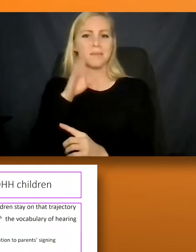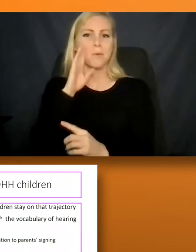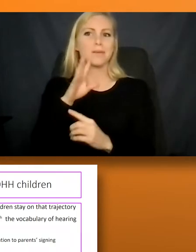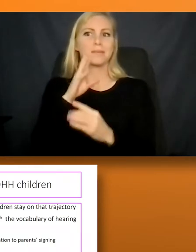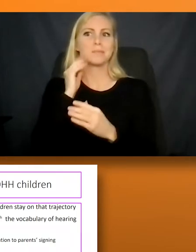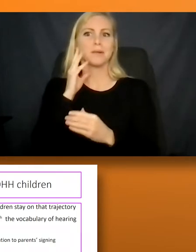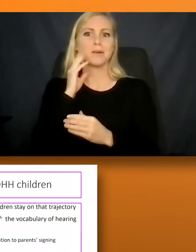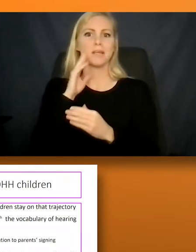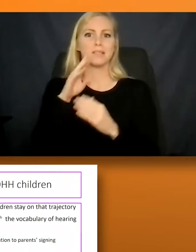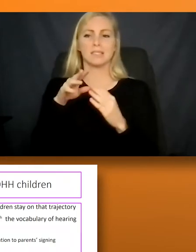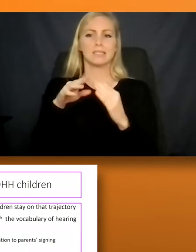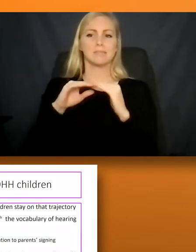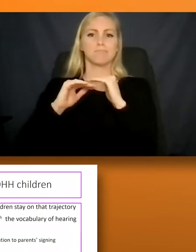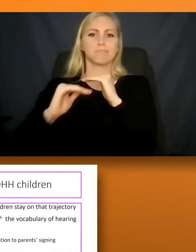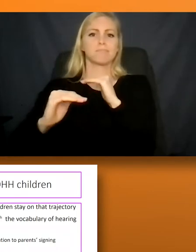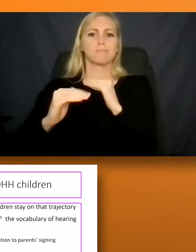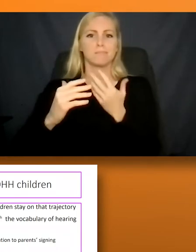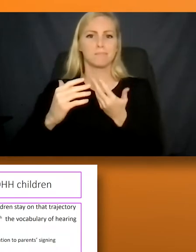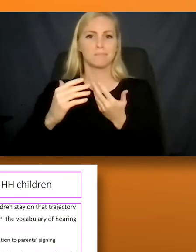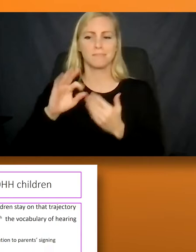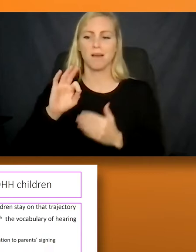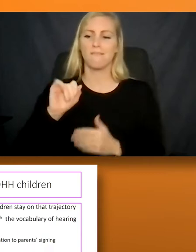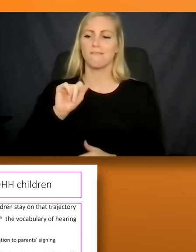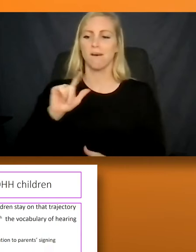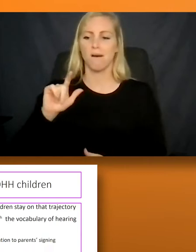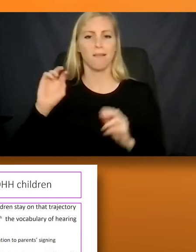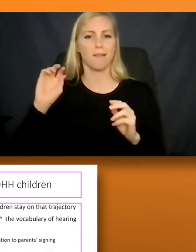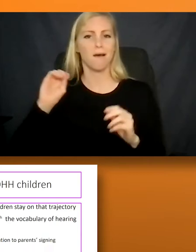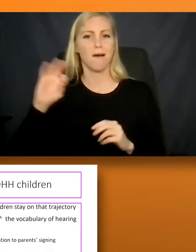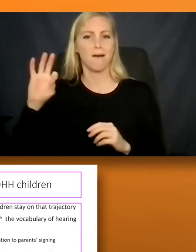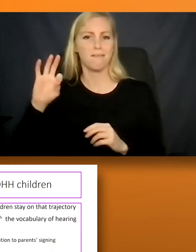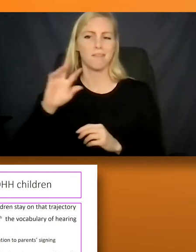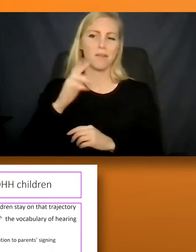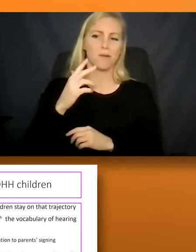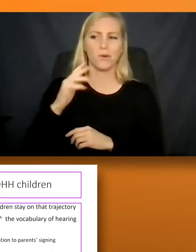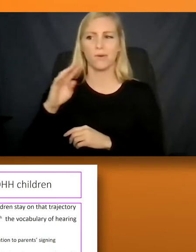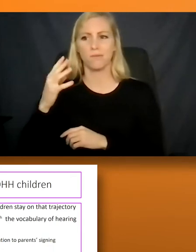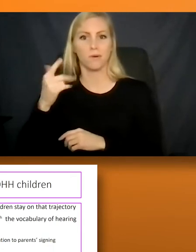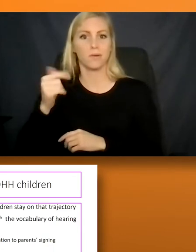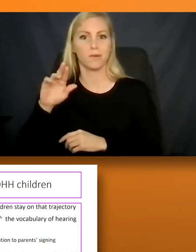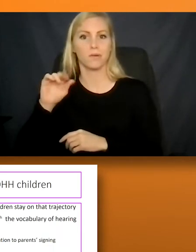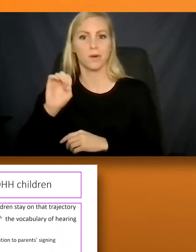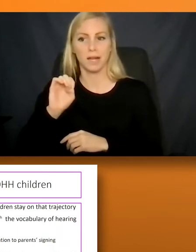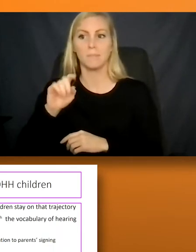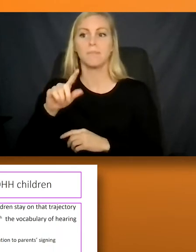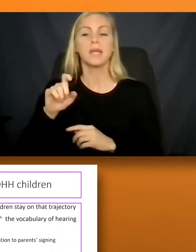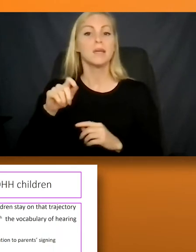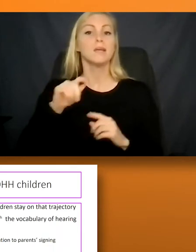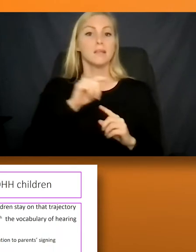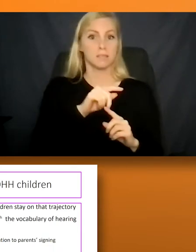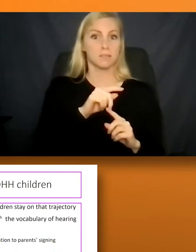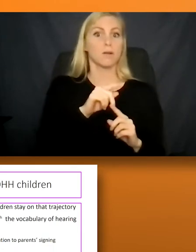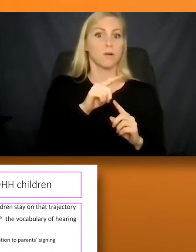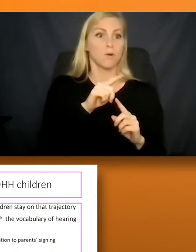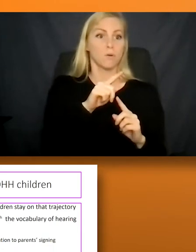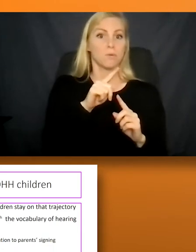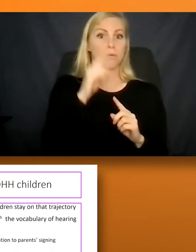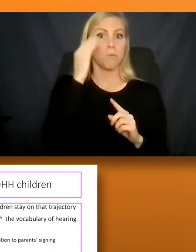in the third or fourth grade, because you have to go from learning how to read to learning from what you read,